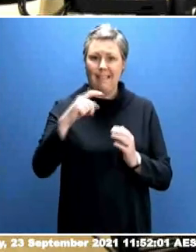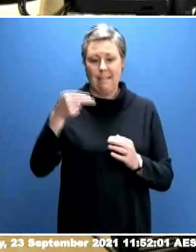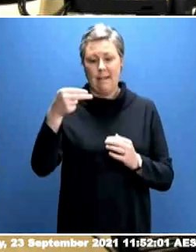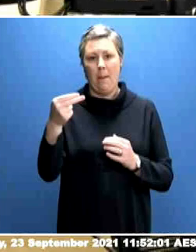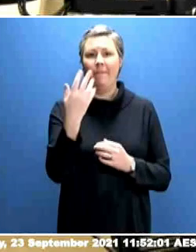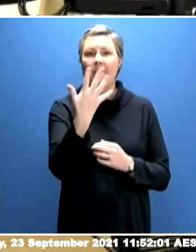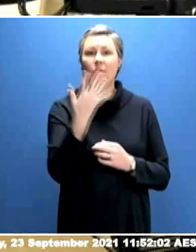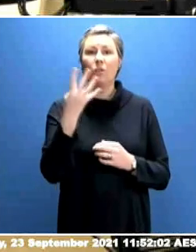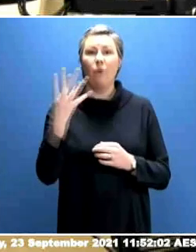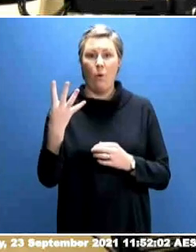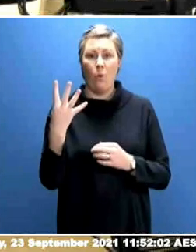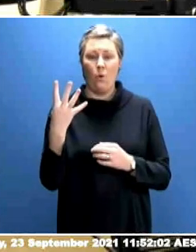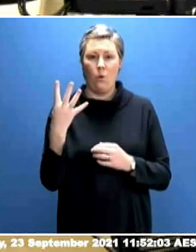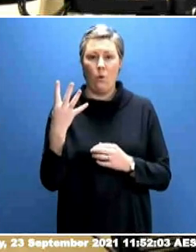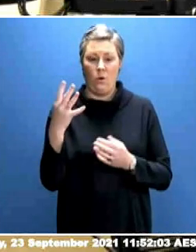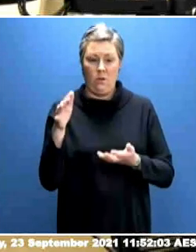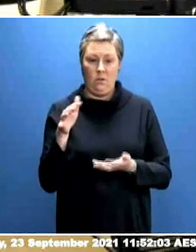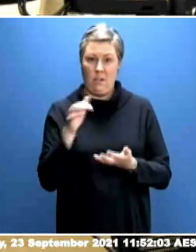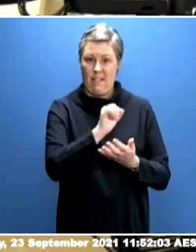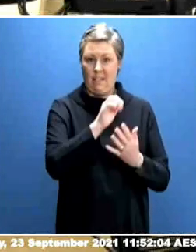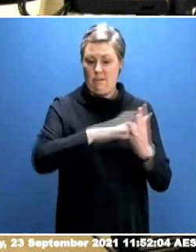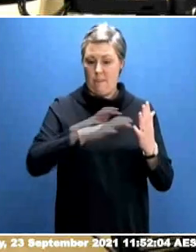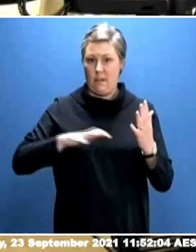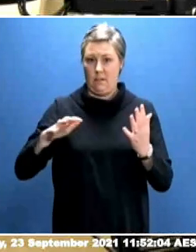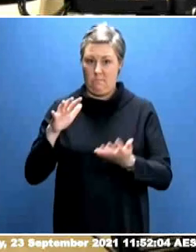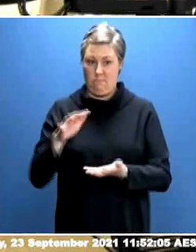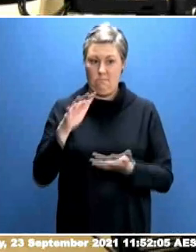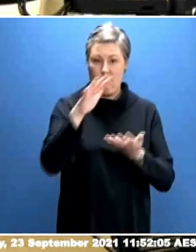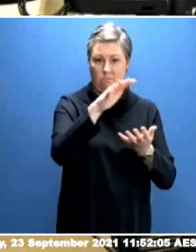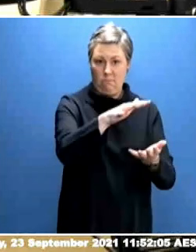I tender that statement, Chair, and ask that it be marked Exhibit 16.24.